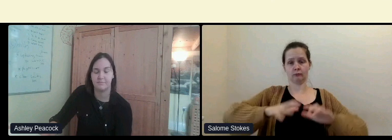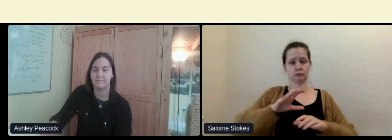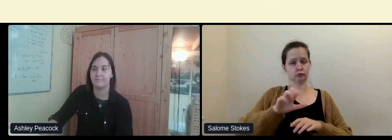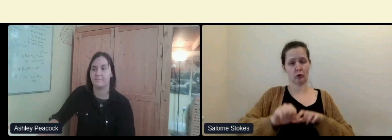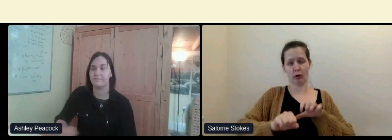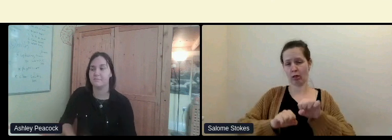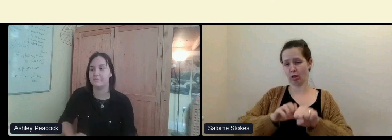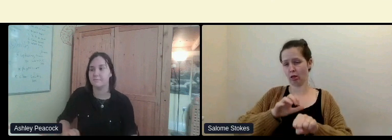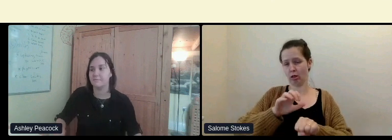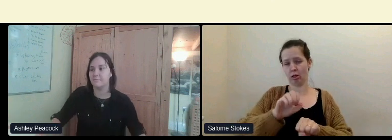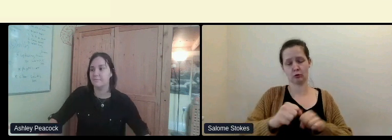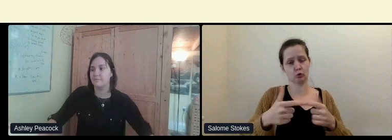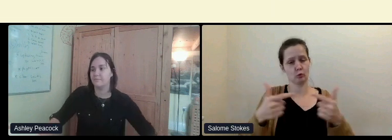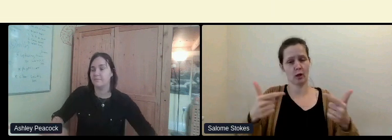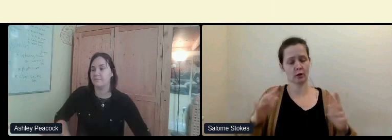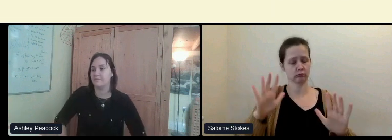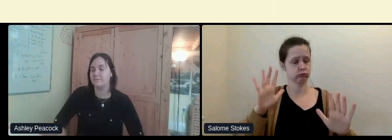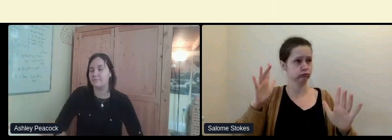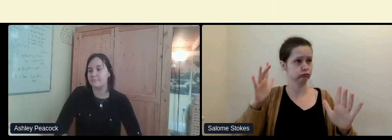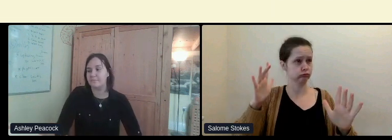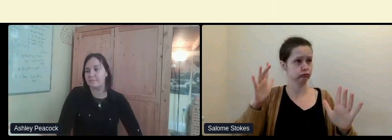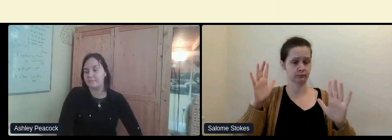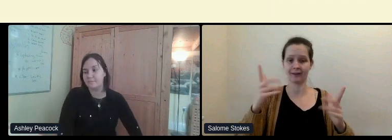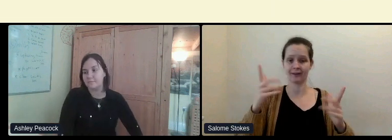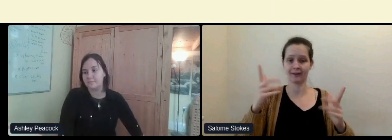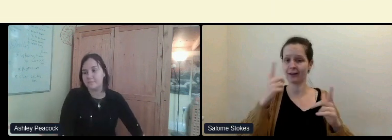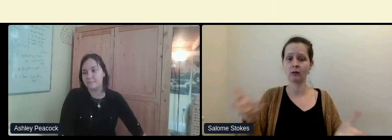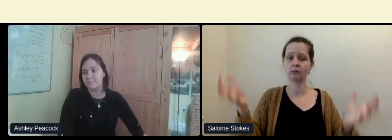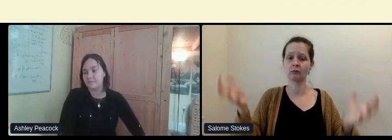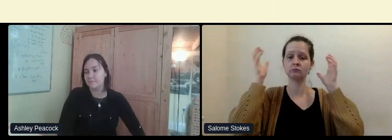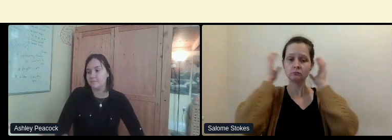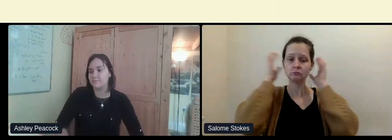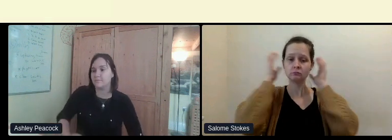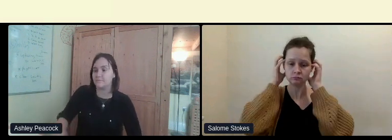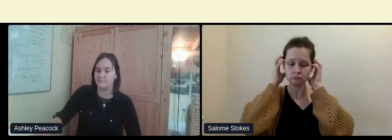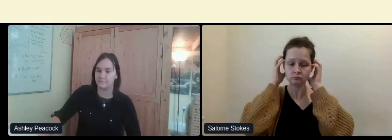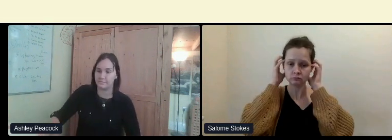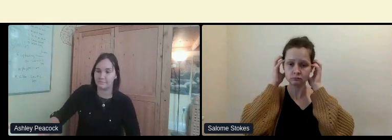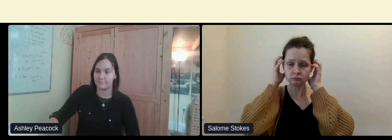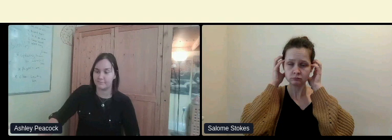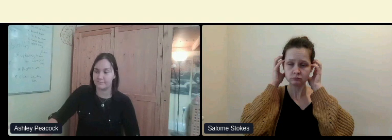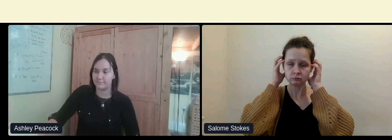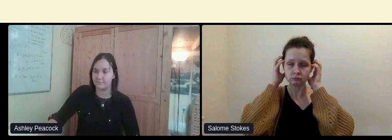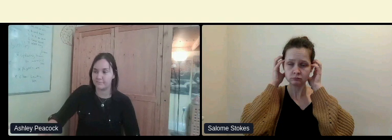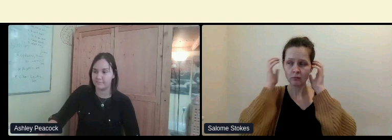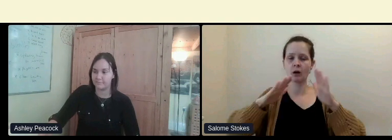stimulation, I can put the noise cancelling headphones on and I can go into a supermarket